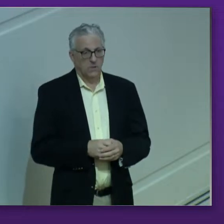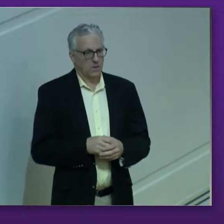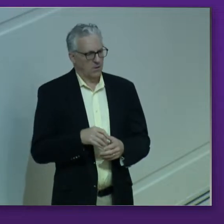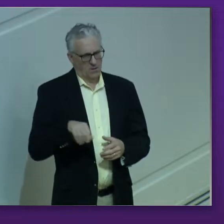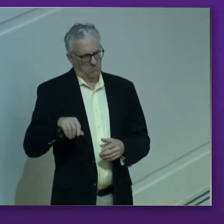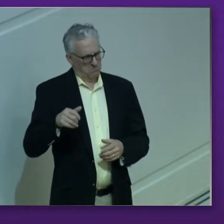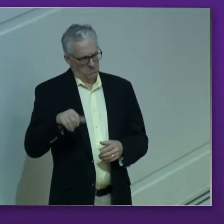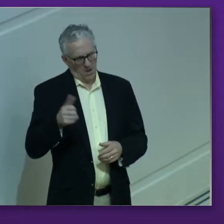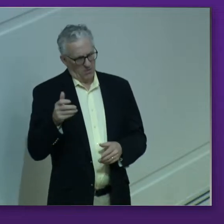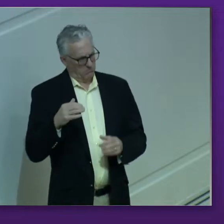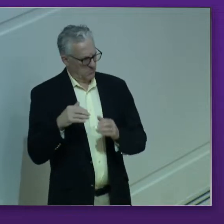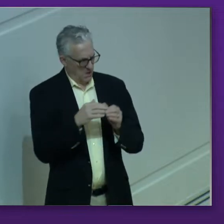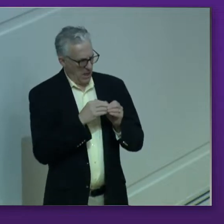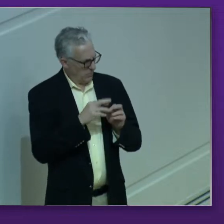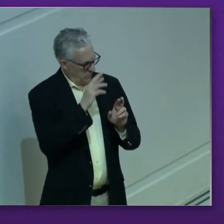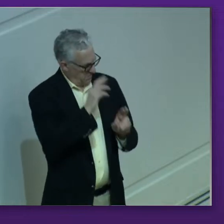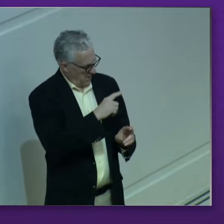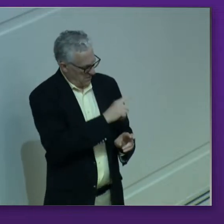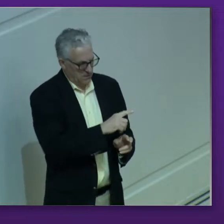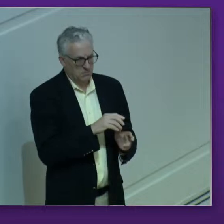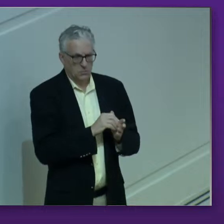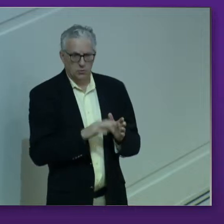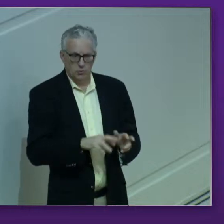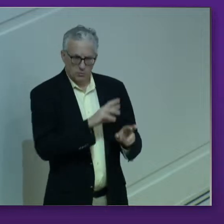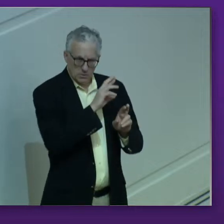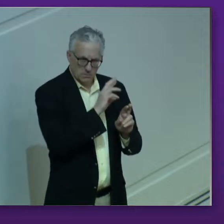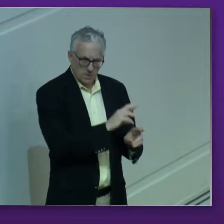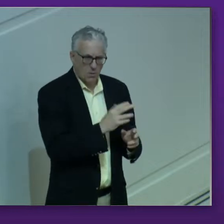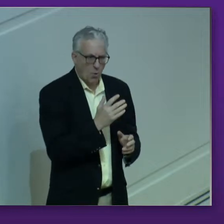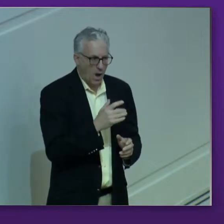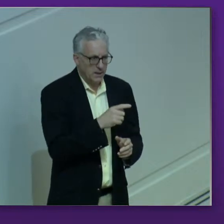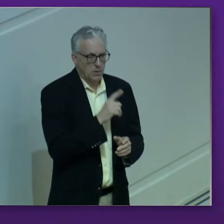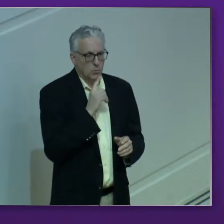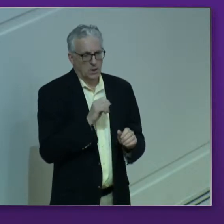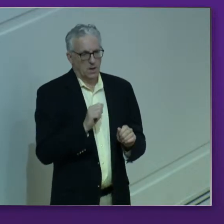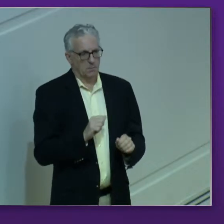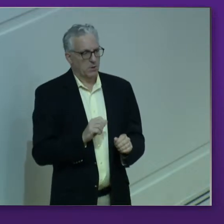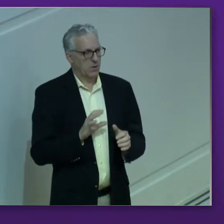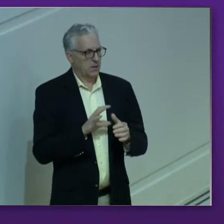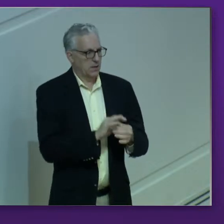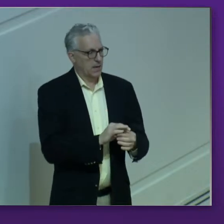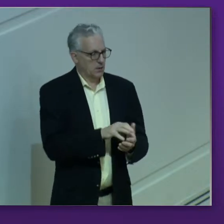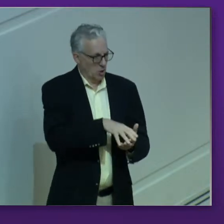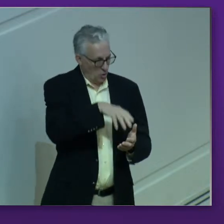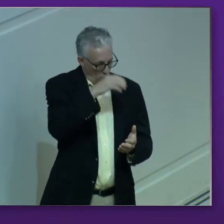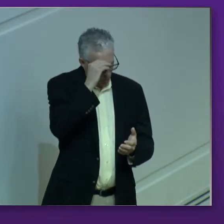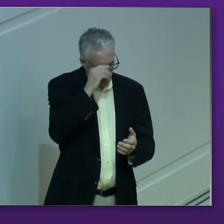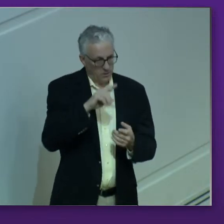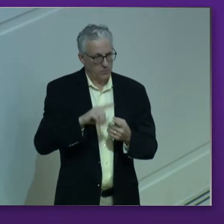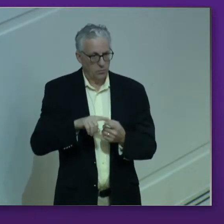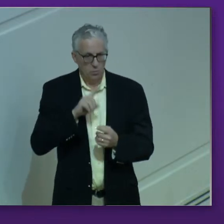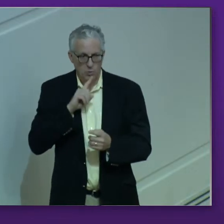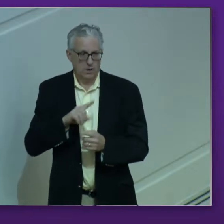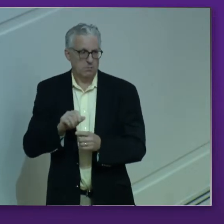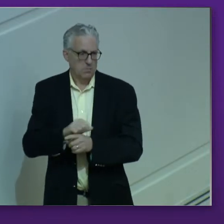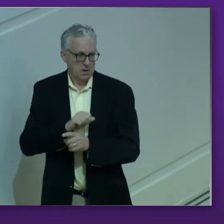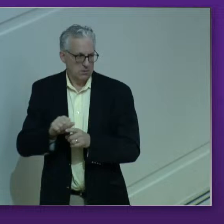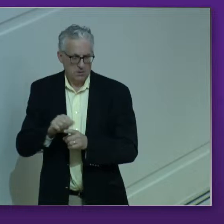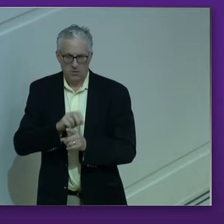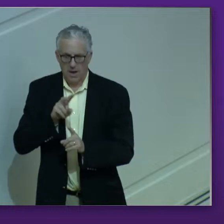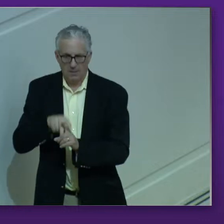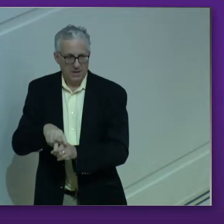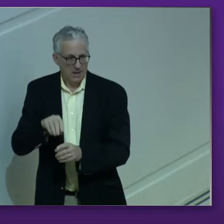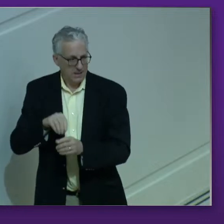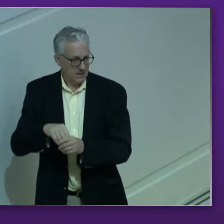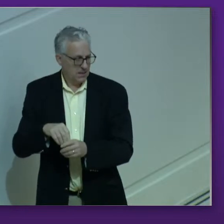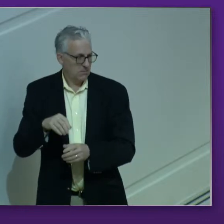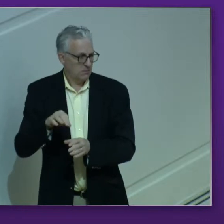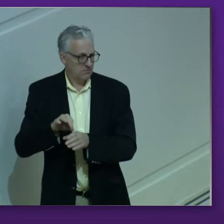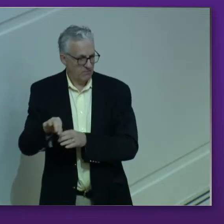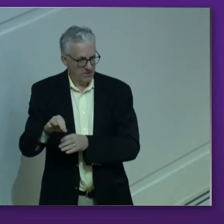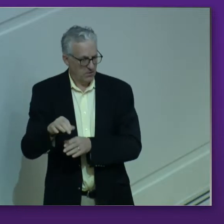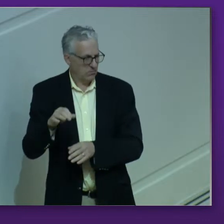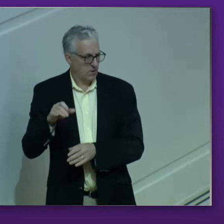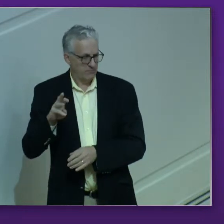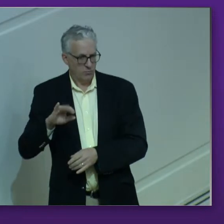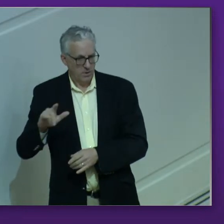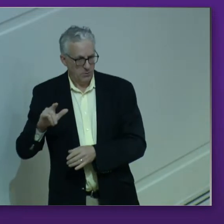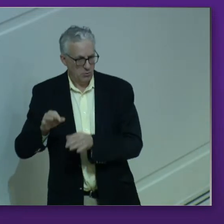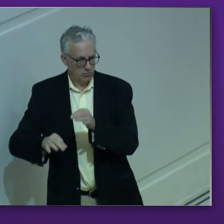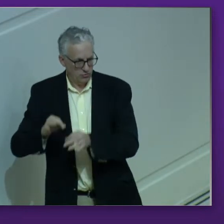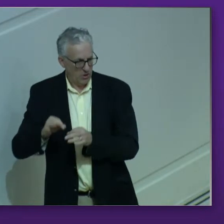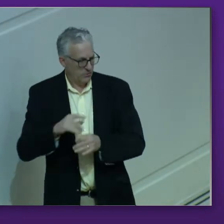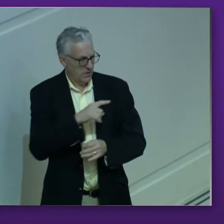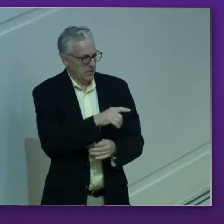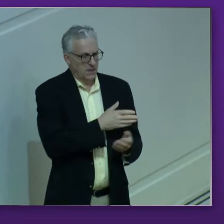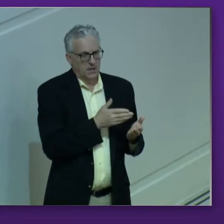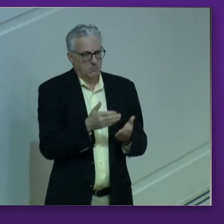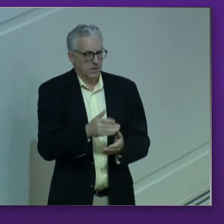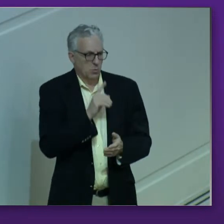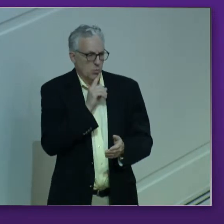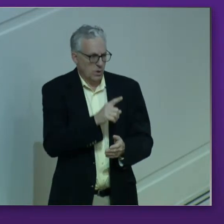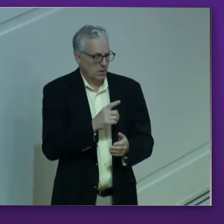PROF. [LISTING NAMES] IS